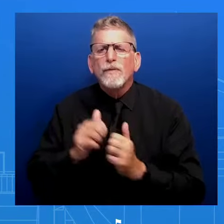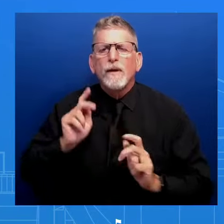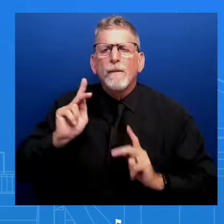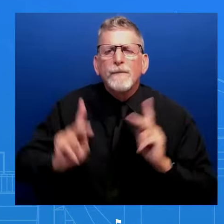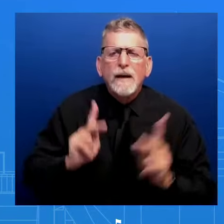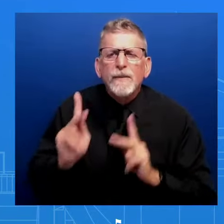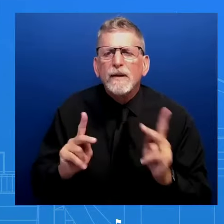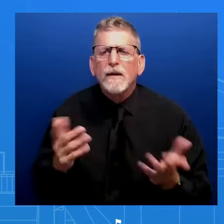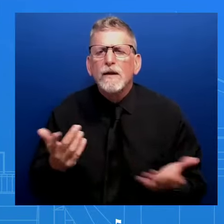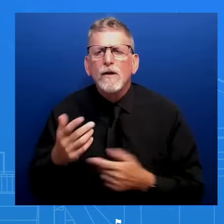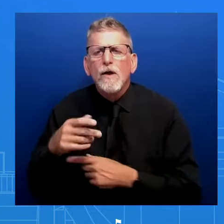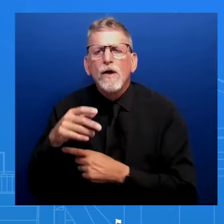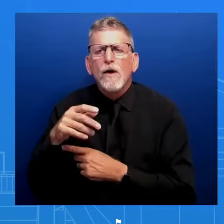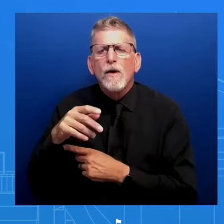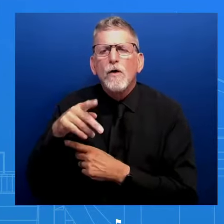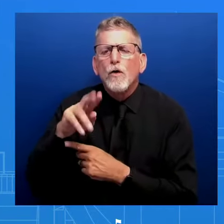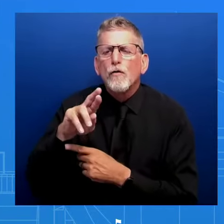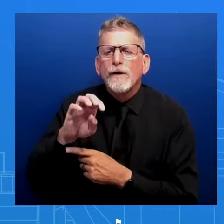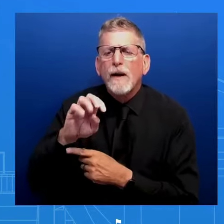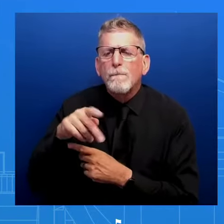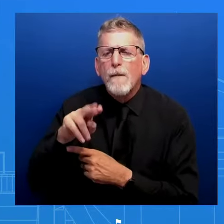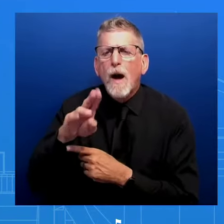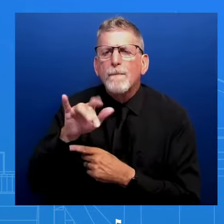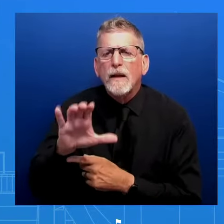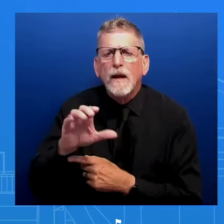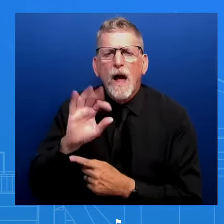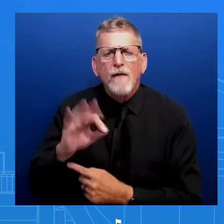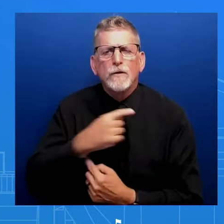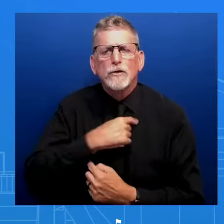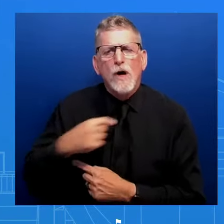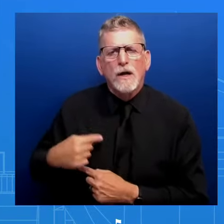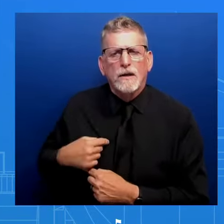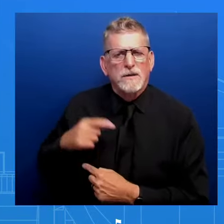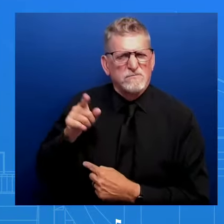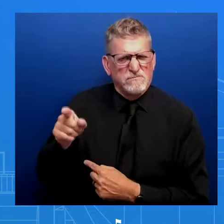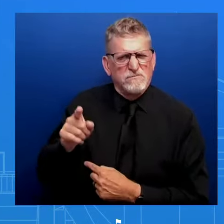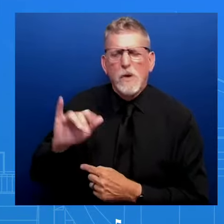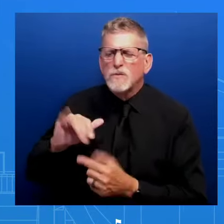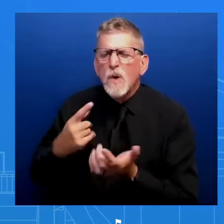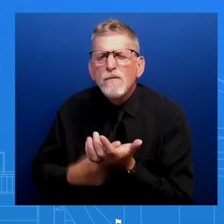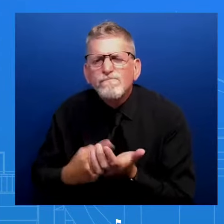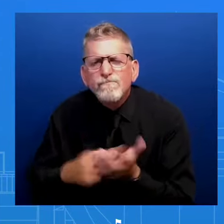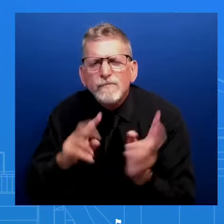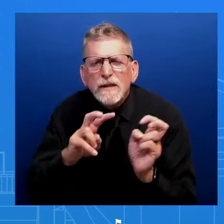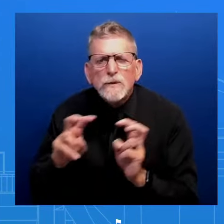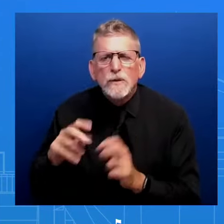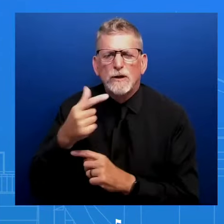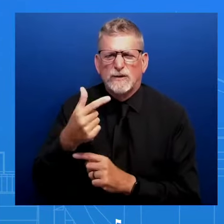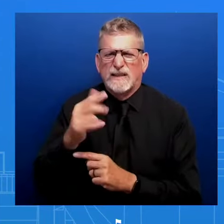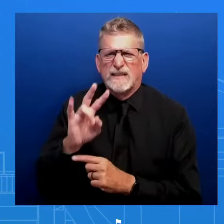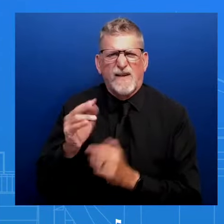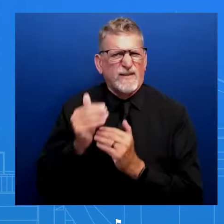Italy's upcoming presidency of the G7 in 2024. Now, President Biden has met and spoken